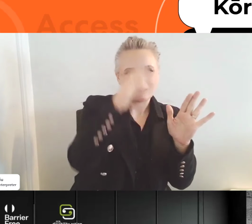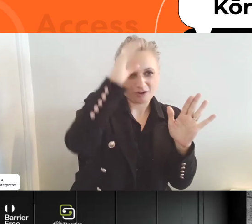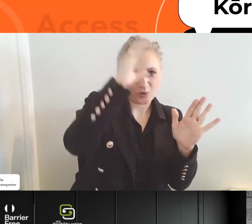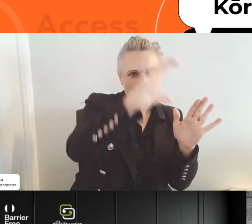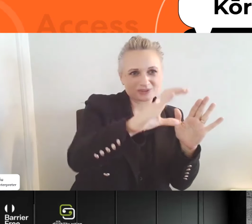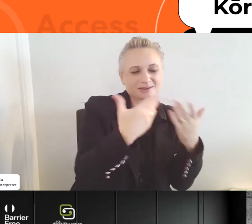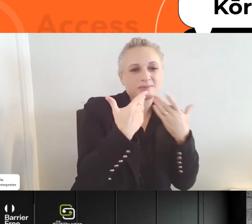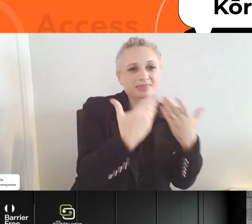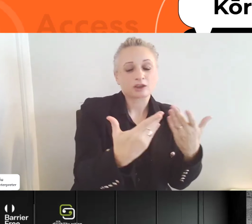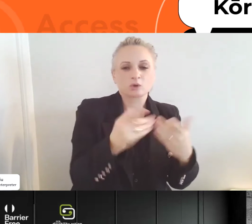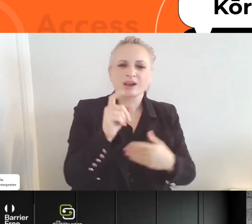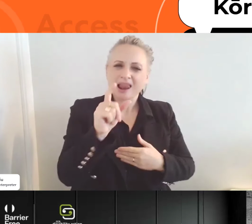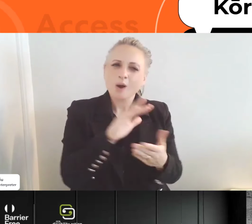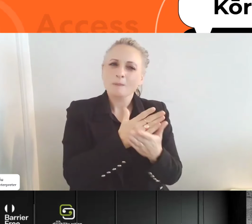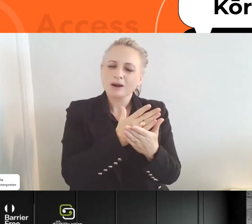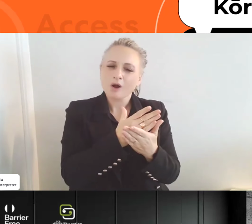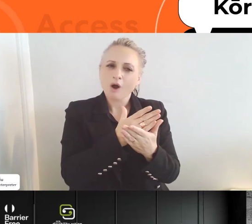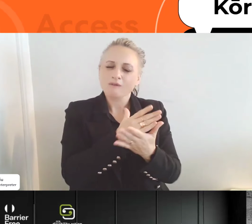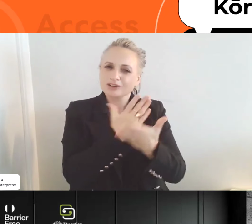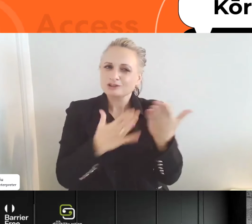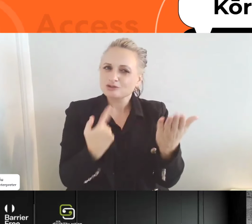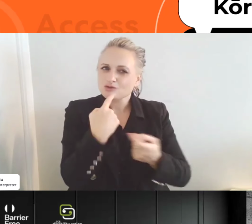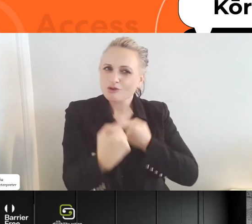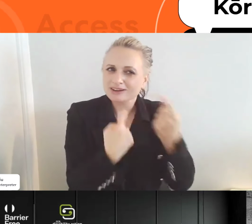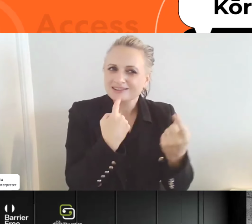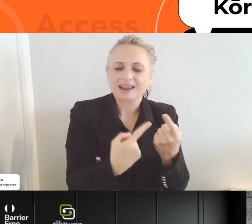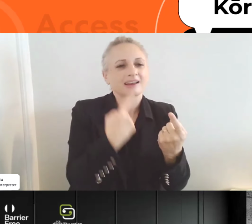when you talk about the social connection and actually the impact